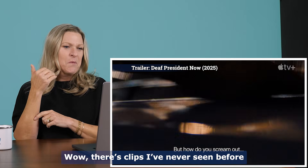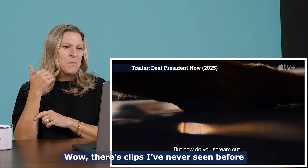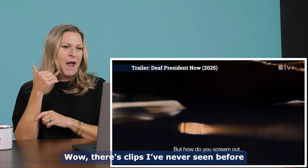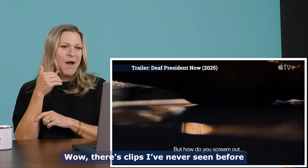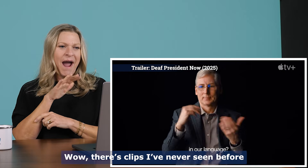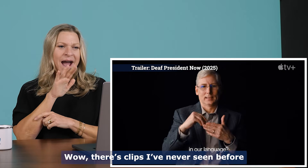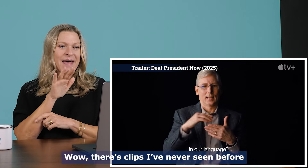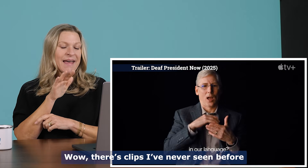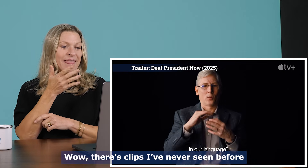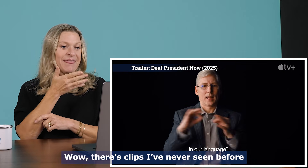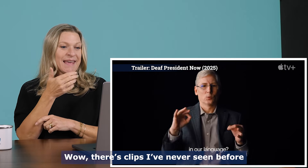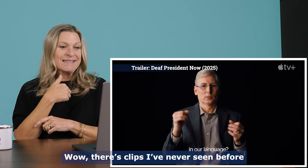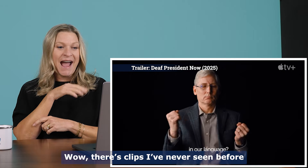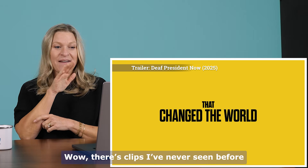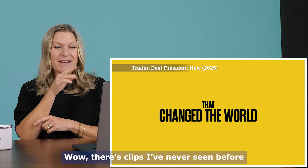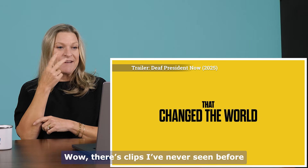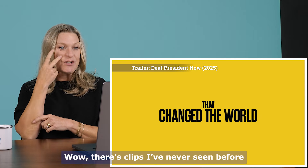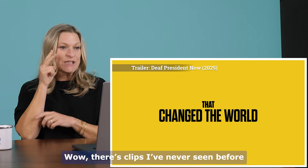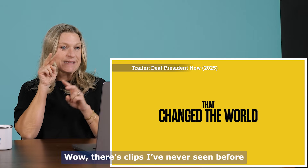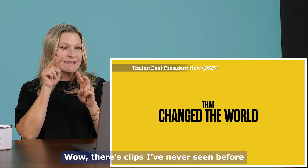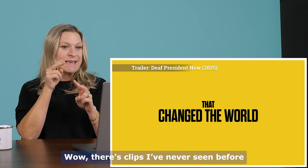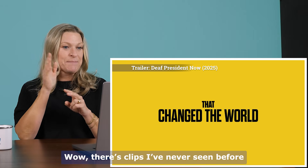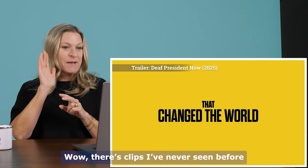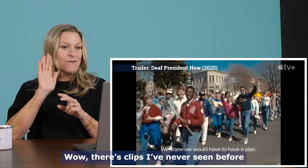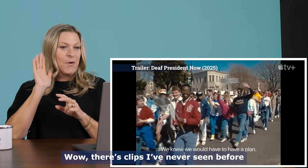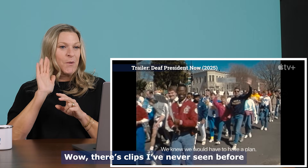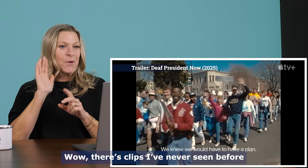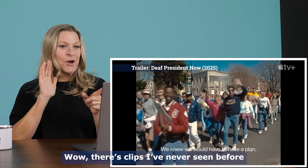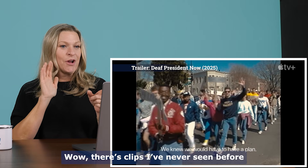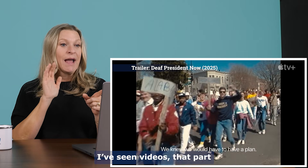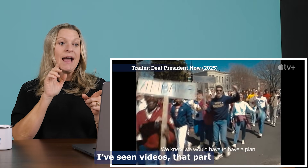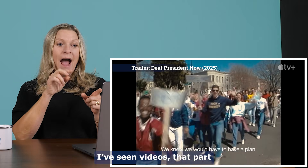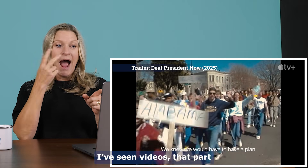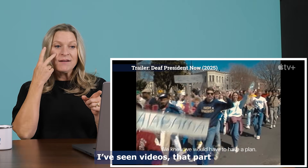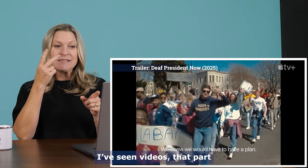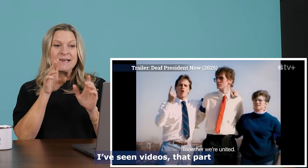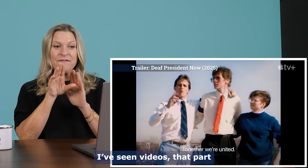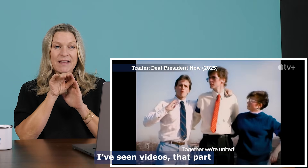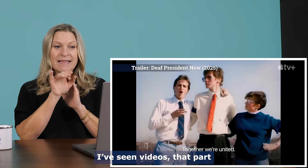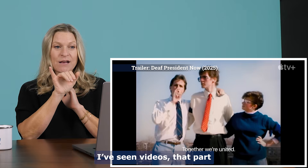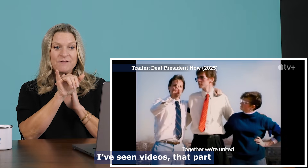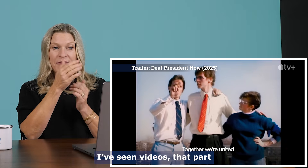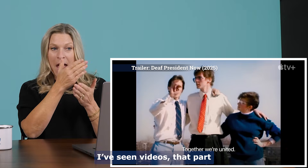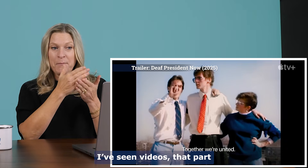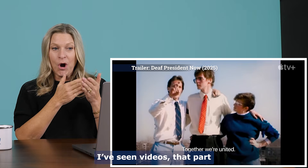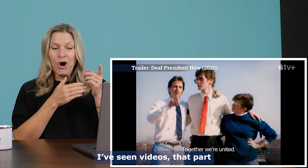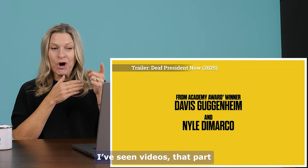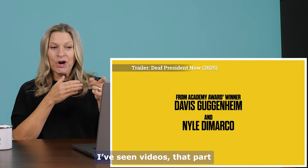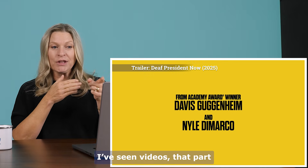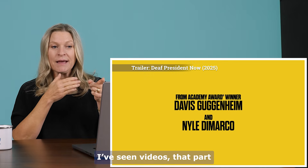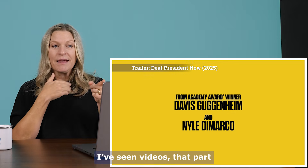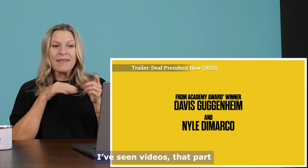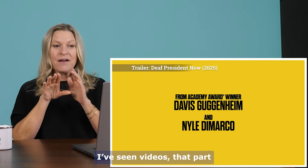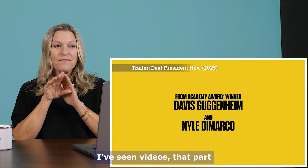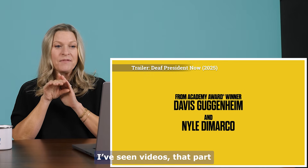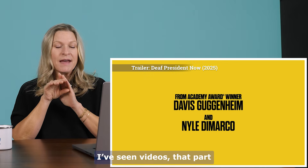Wow, there’s clips I’ve never seen before I’ve seen videos, that part